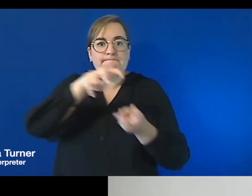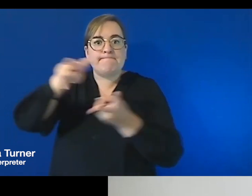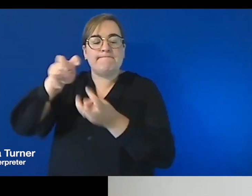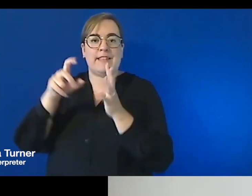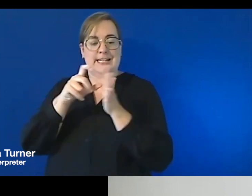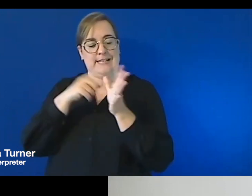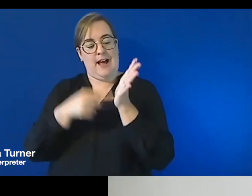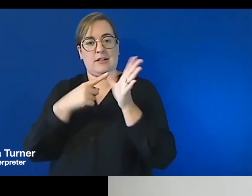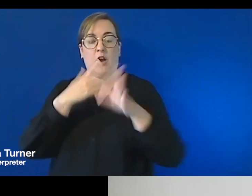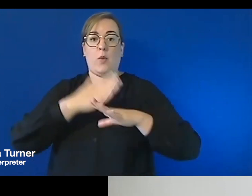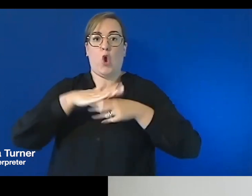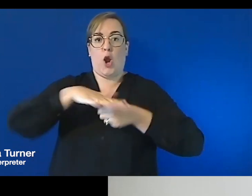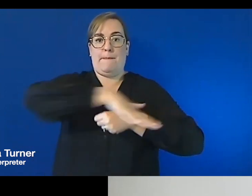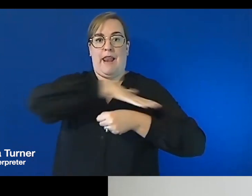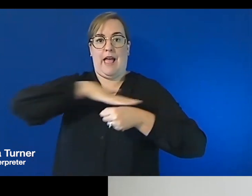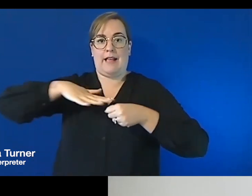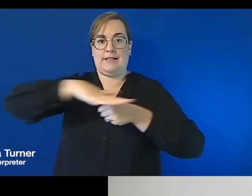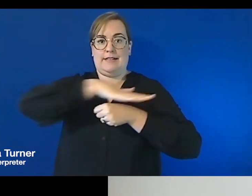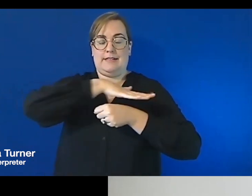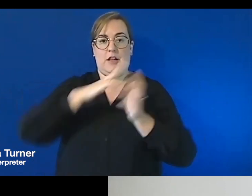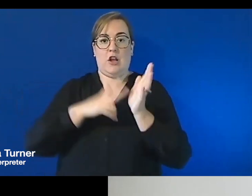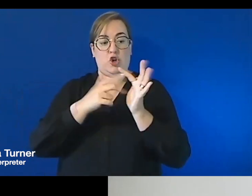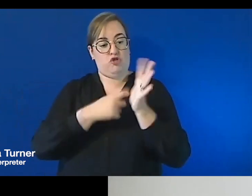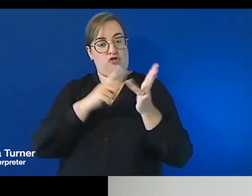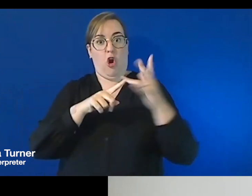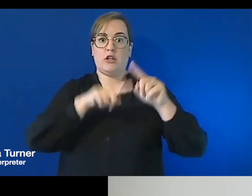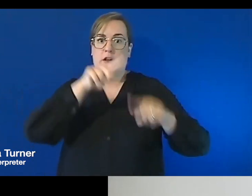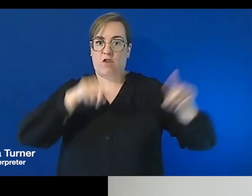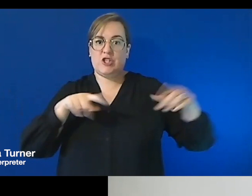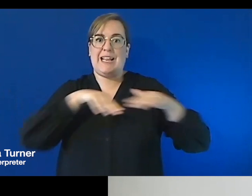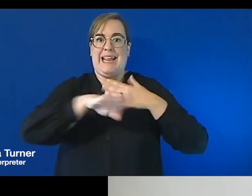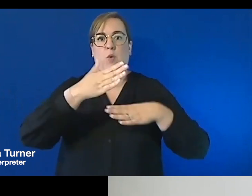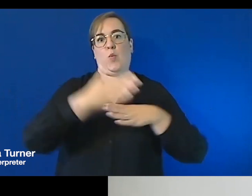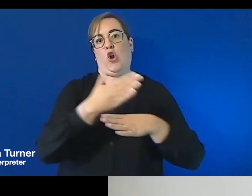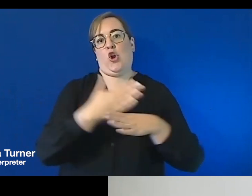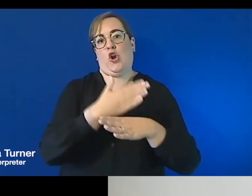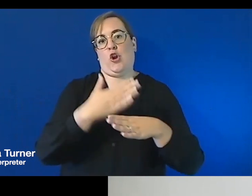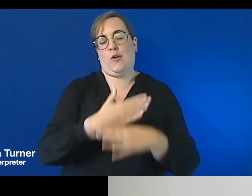neurodiversity in neuroeconomic data platforms and, what's what for instance we've seen arise